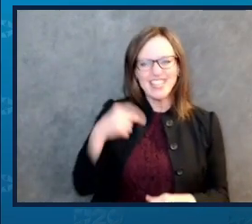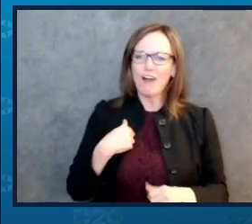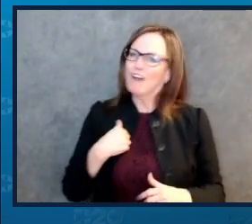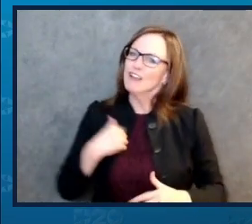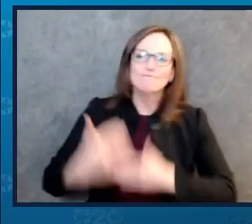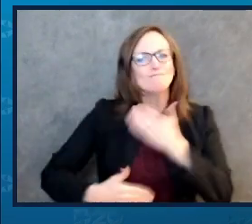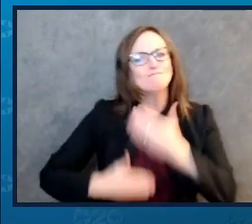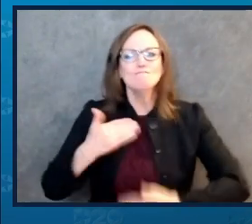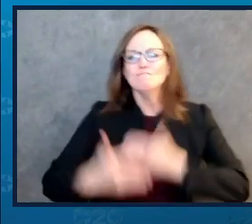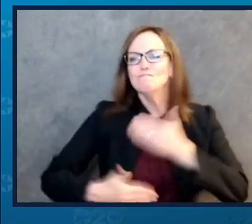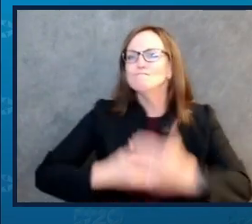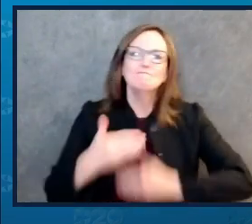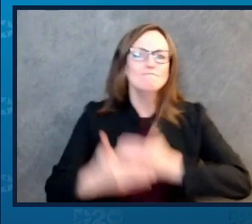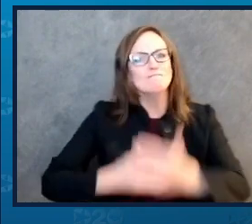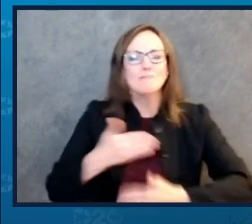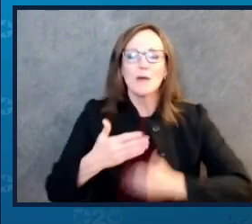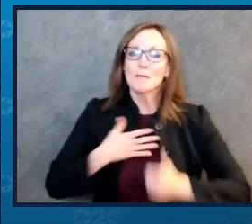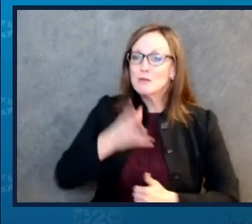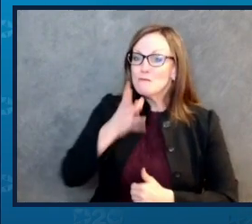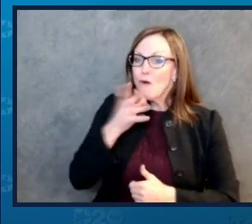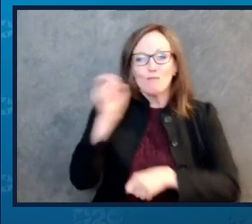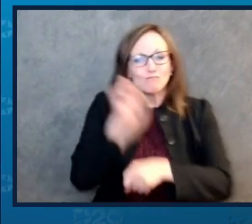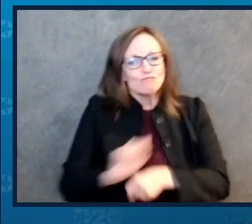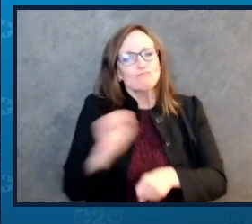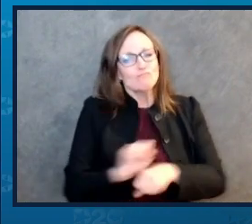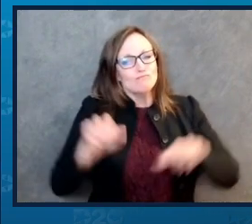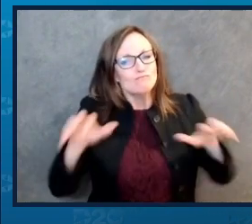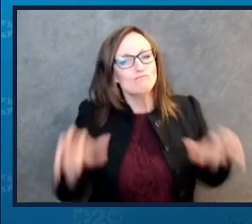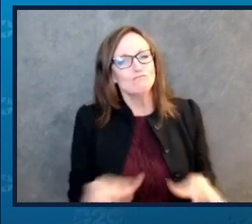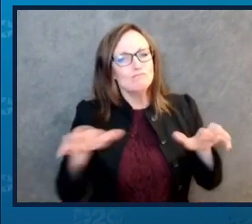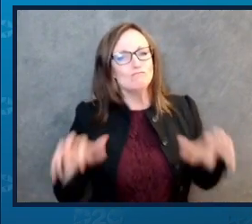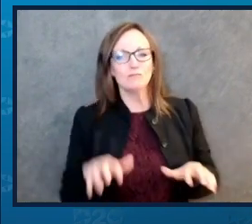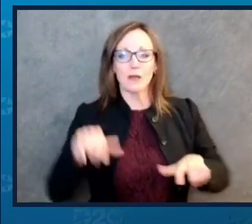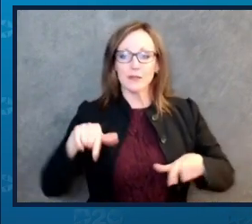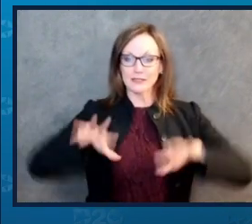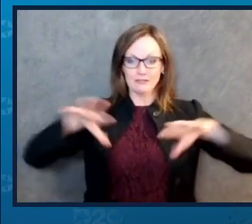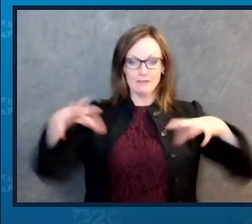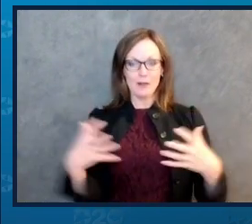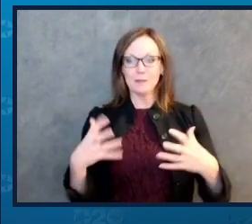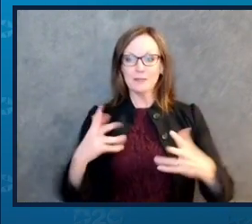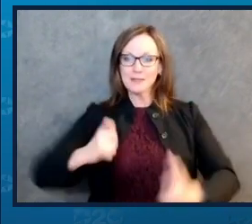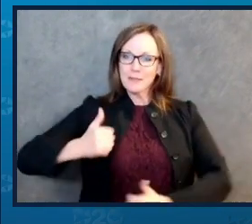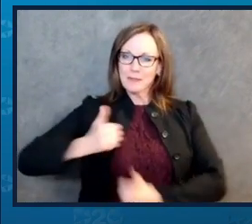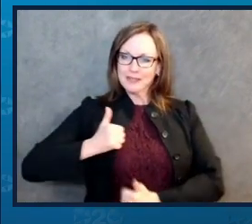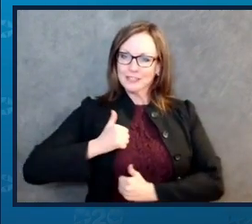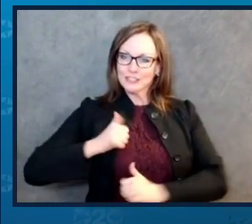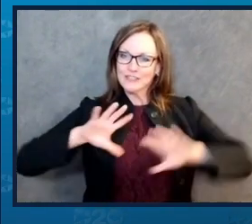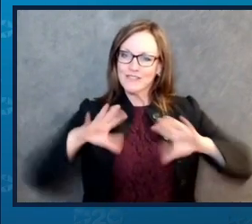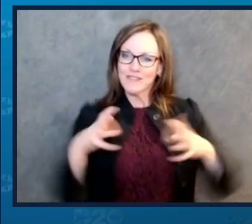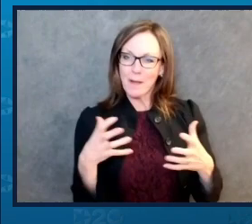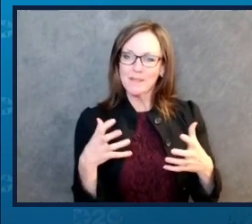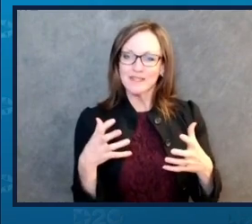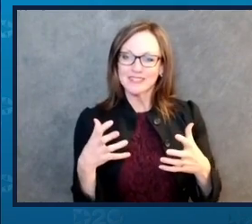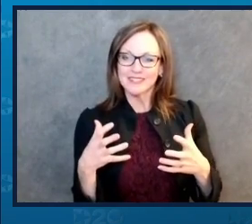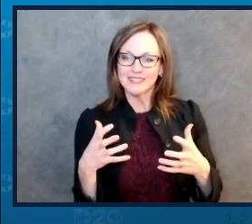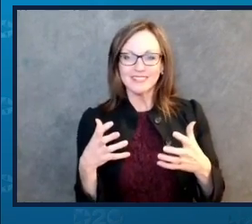HE SAYS HE WON VOTE FOR YOU AGAIN AFTER WHAT YOU DID TO OUR FAMILY. THE WIFE OF U.S. MARINE